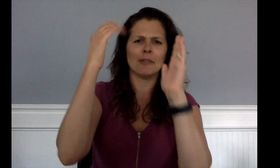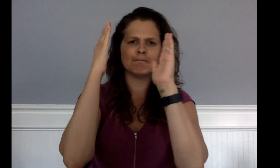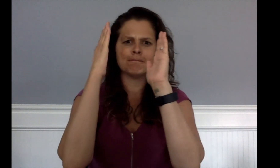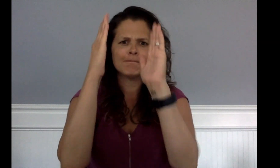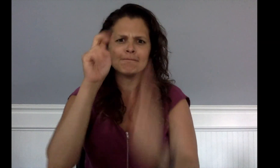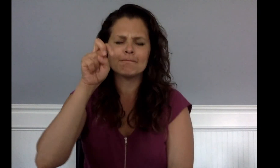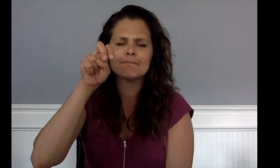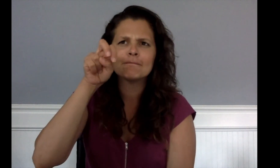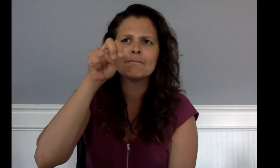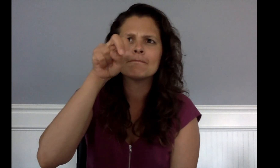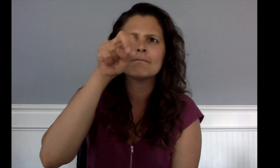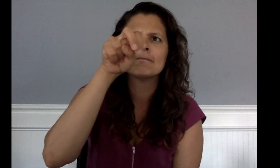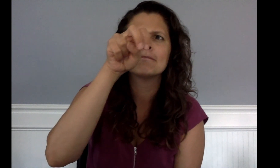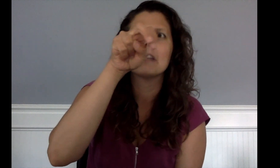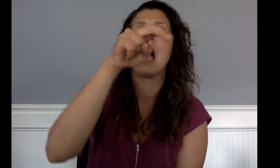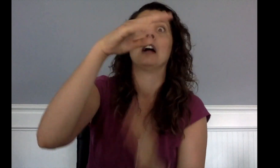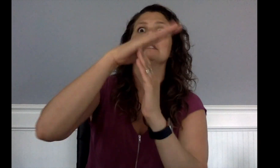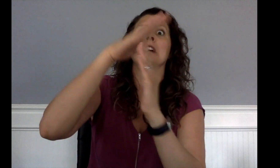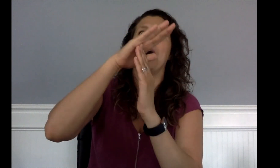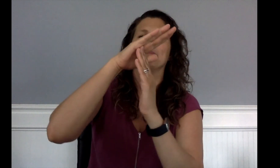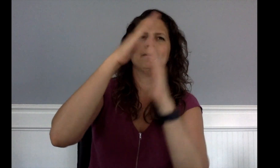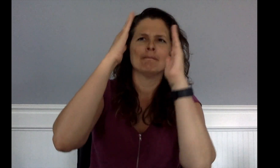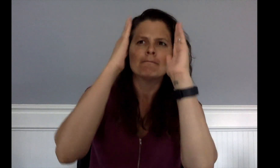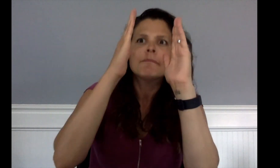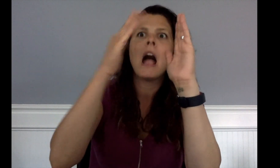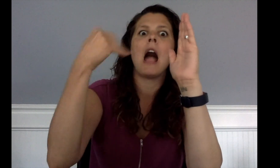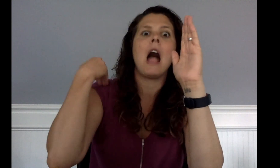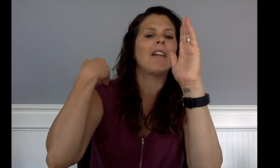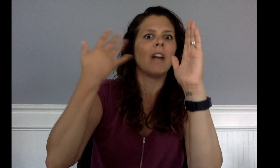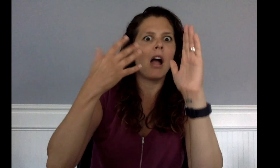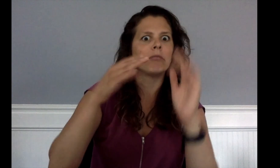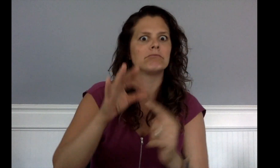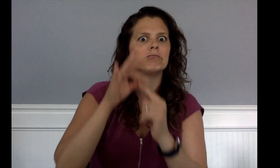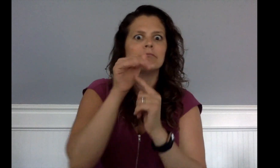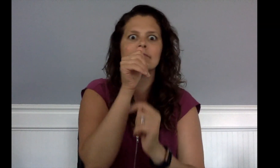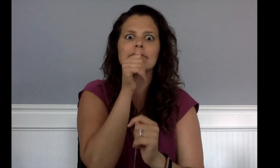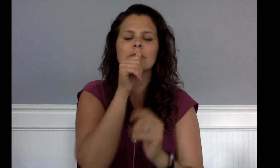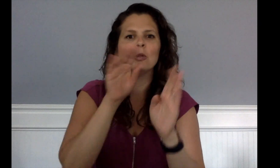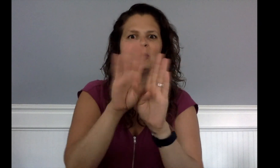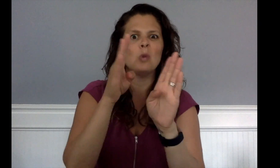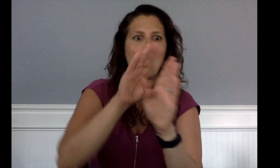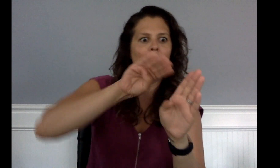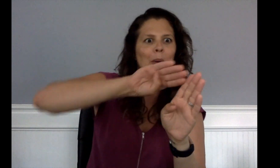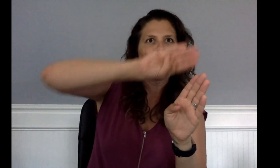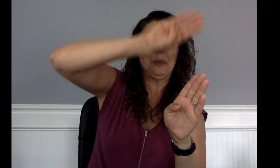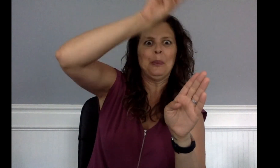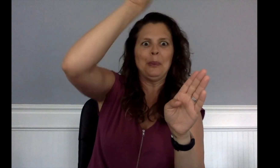At the next landing she went down another corridor and up a narrow flight of steps. At the top was a short